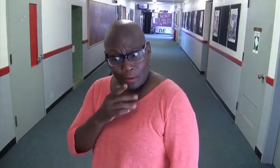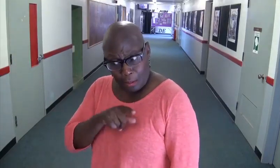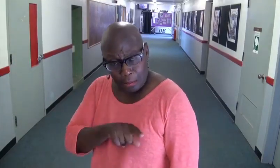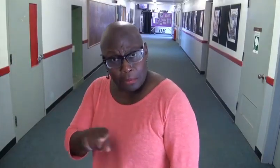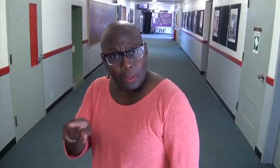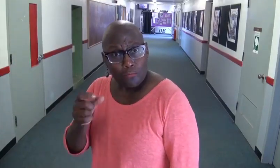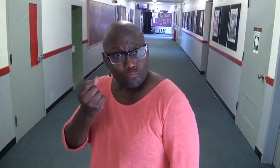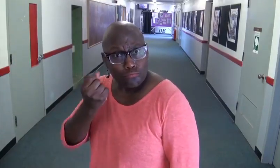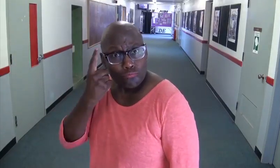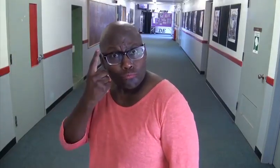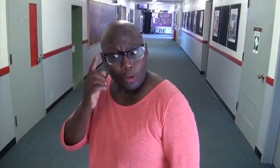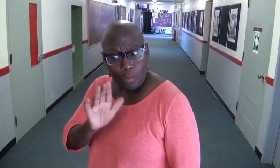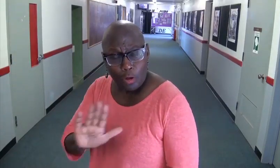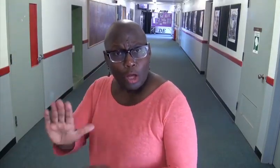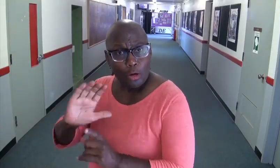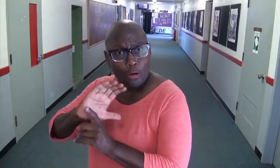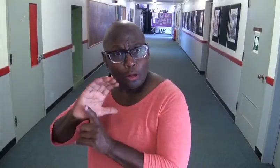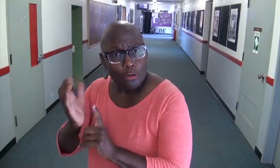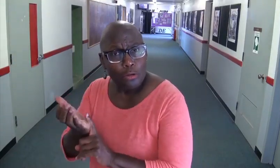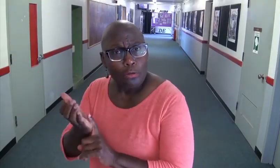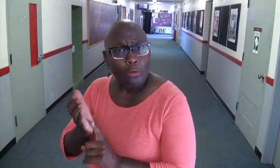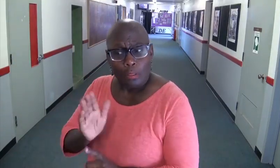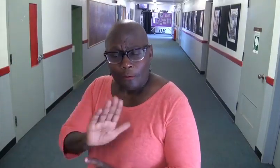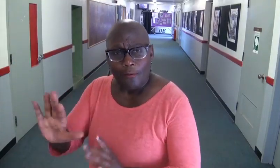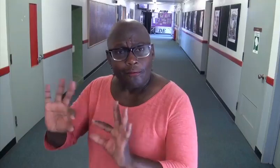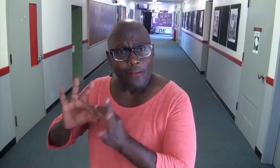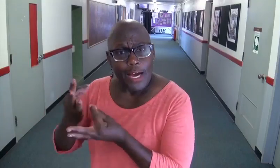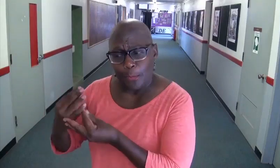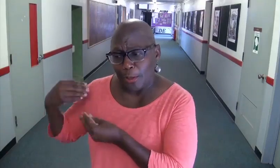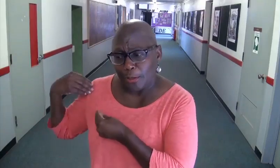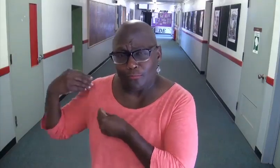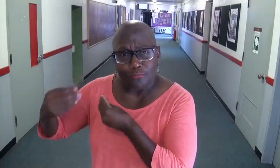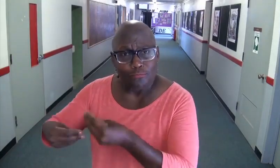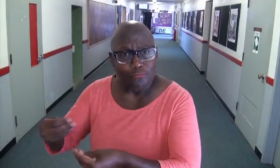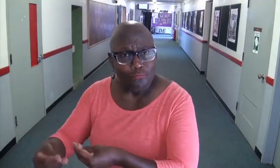They don’t necessarily understand their own culture and heritage.